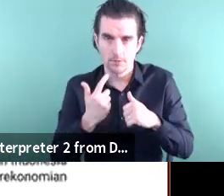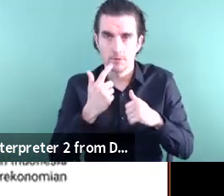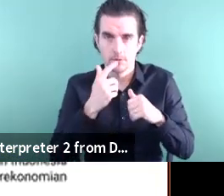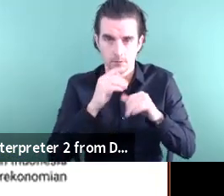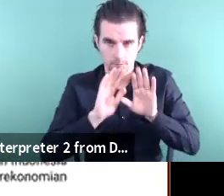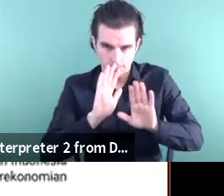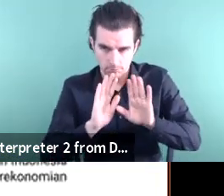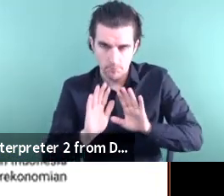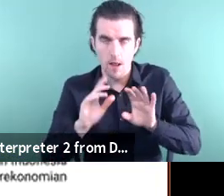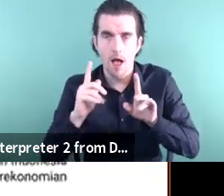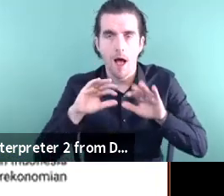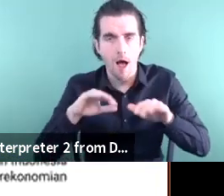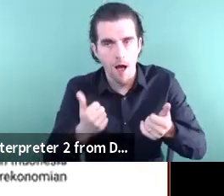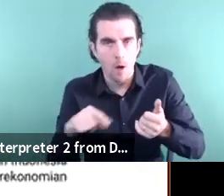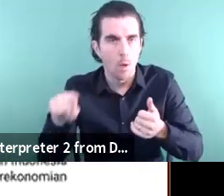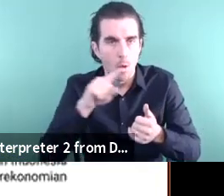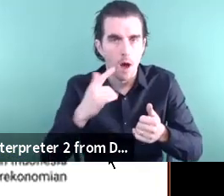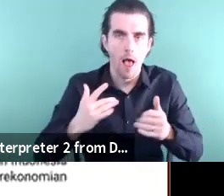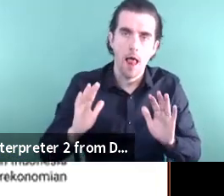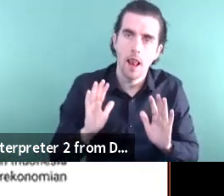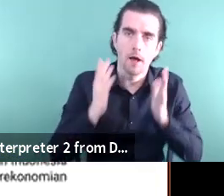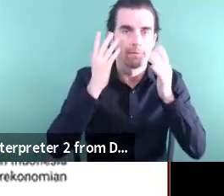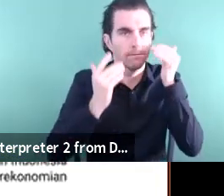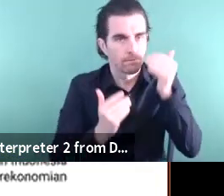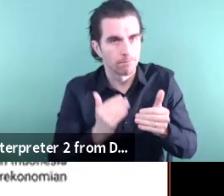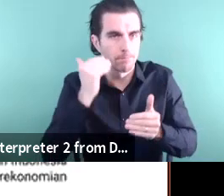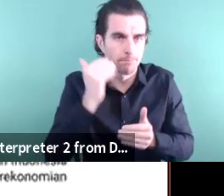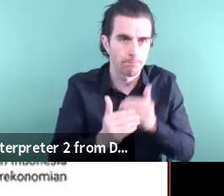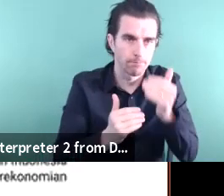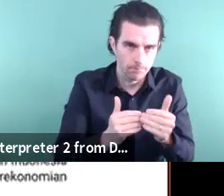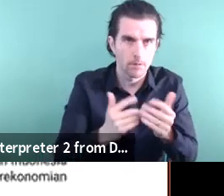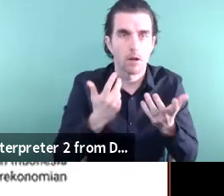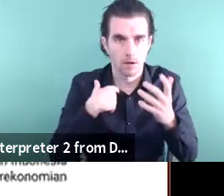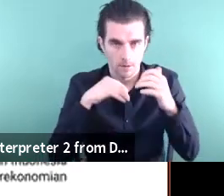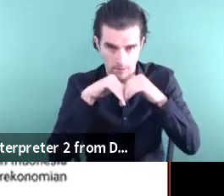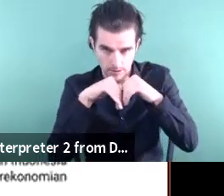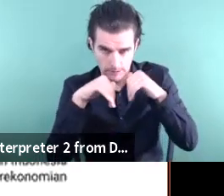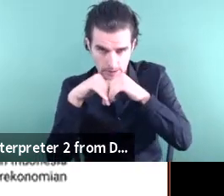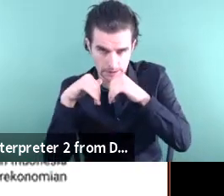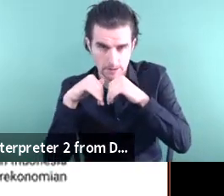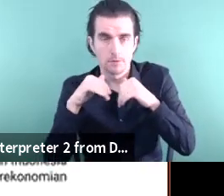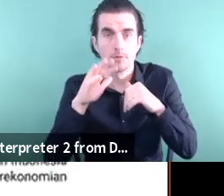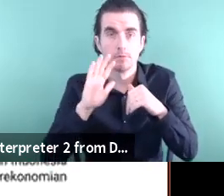The result can be seen on the table on the right, so here, separately over quantiles of functioning,